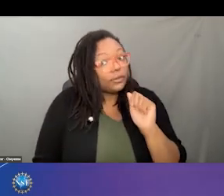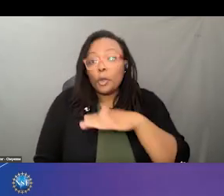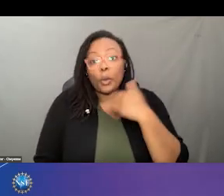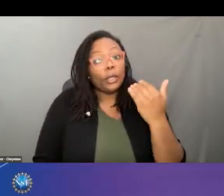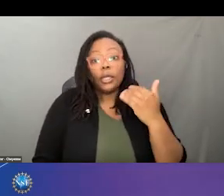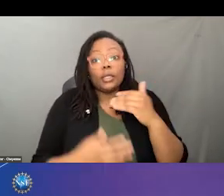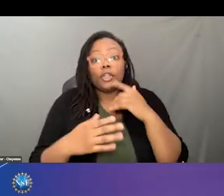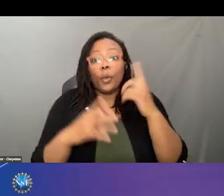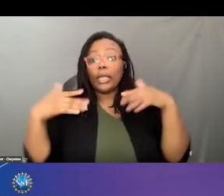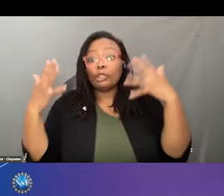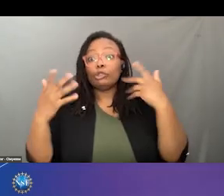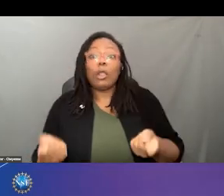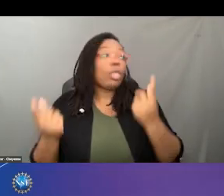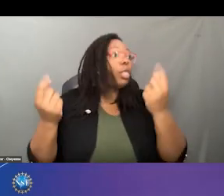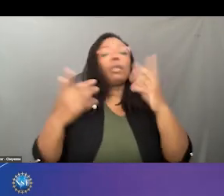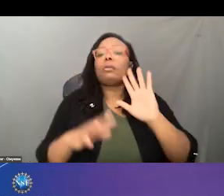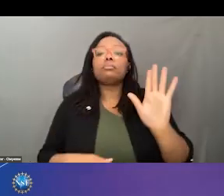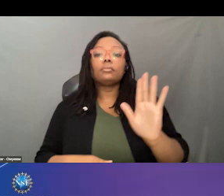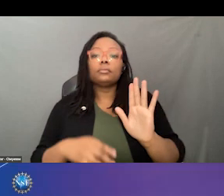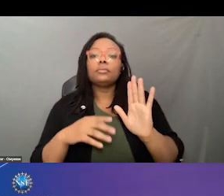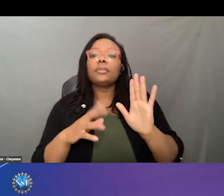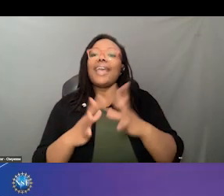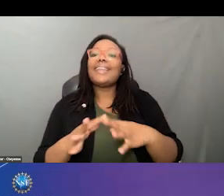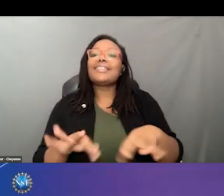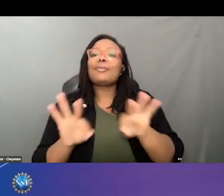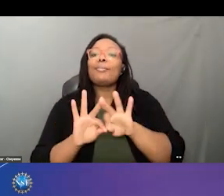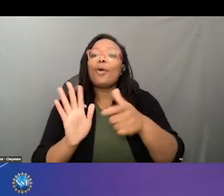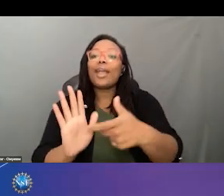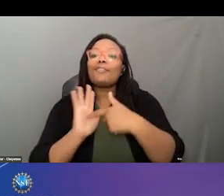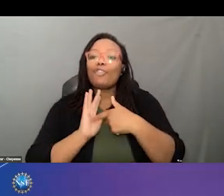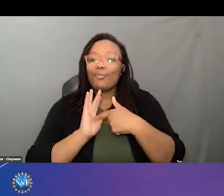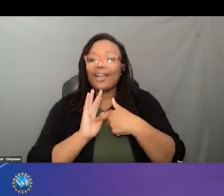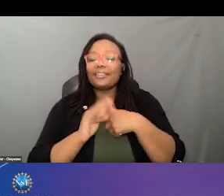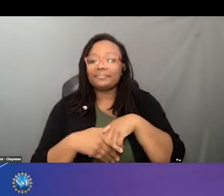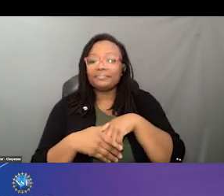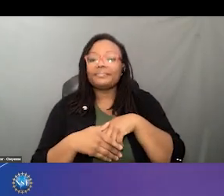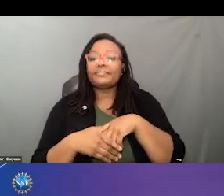You know, we don't want to get too crazy with the spending. And it is necessary.